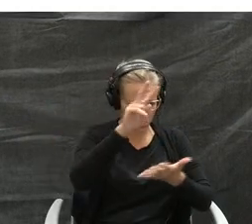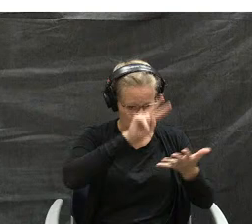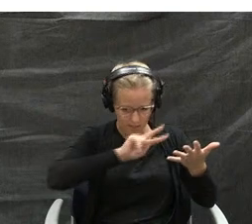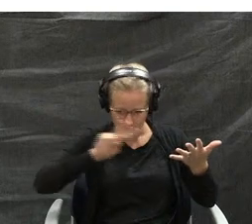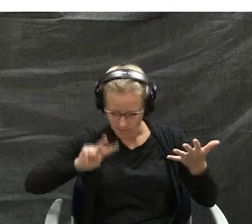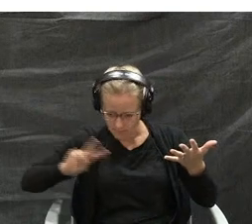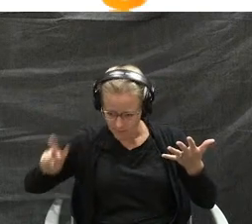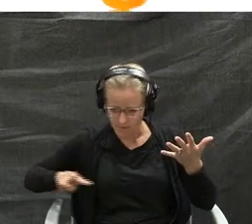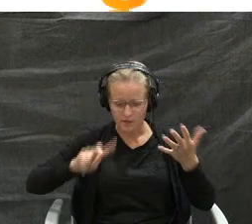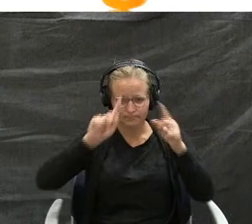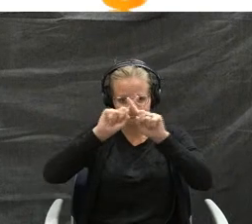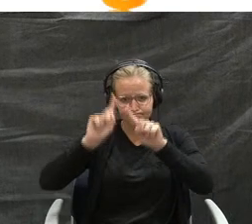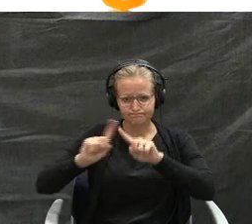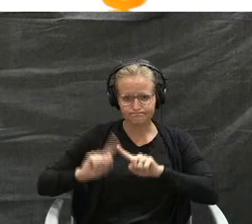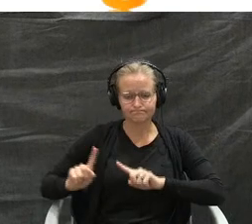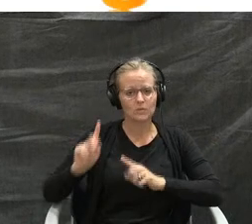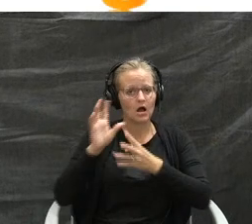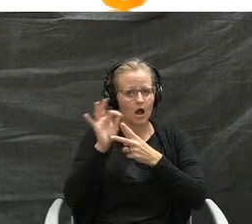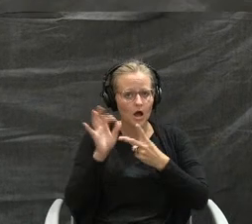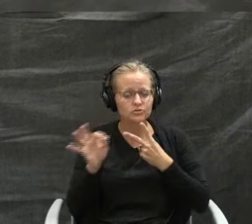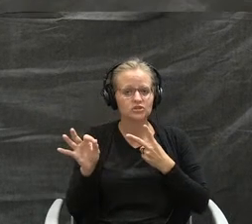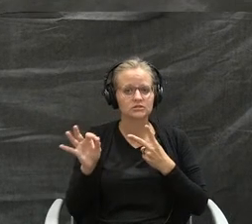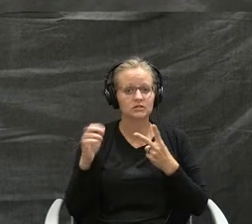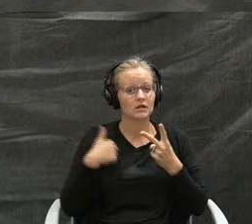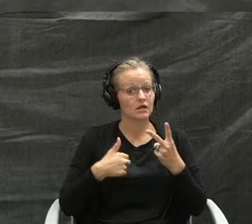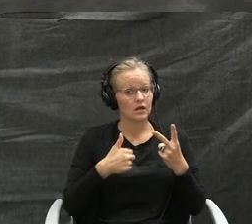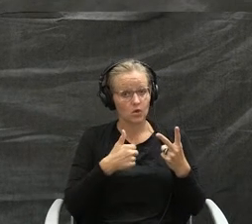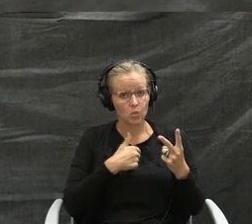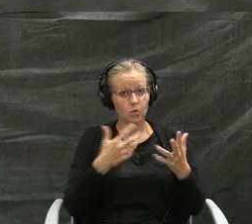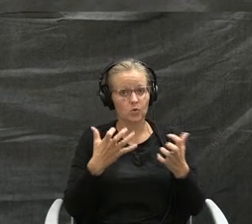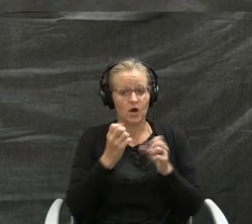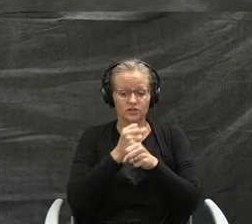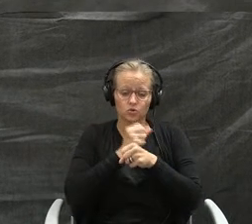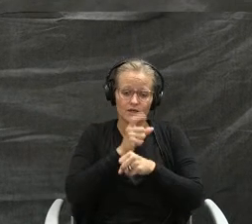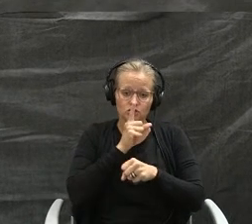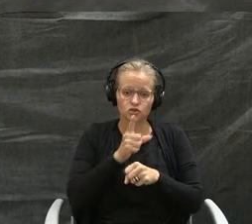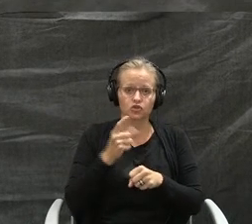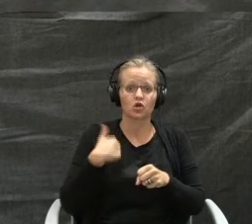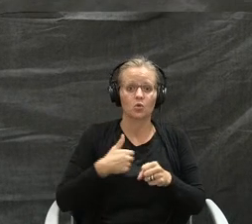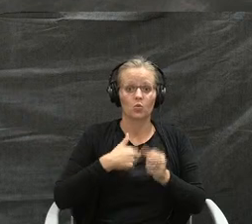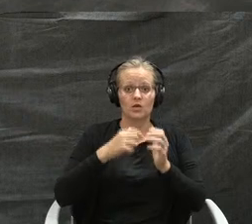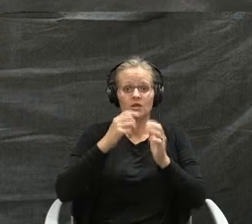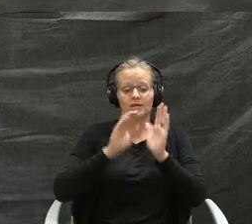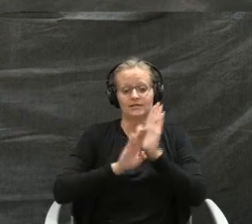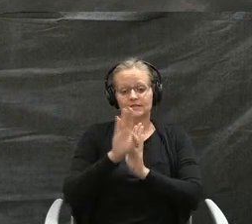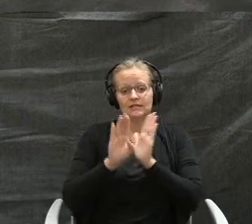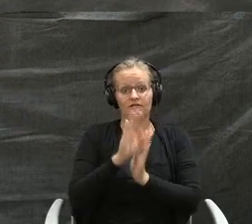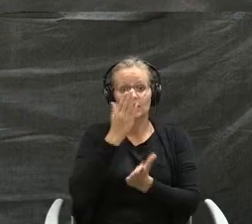options and how important it is to make sure that we are creating as comprehensible plan